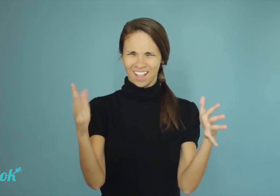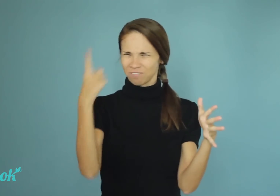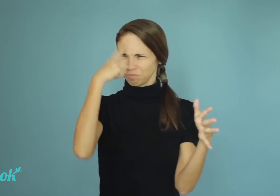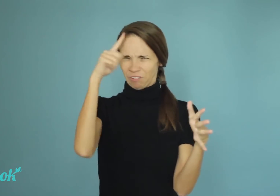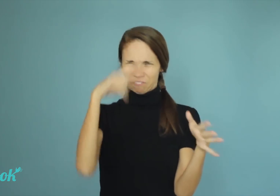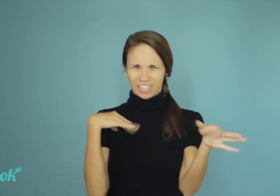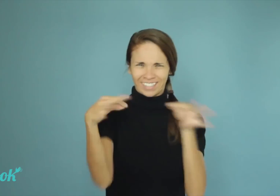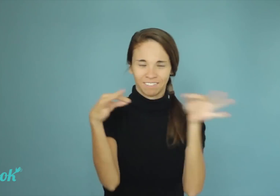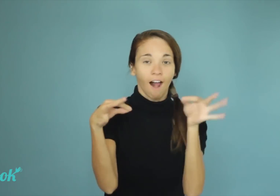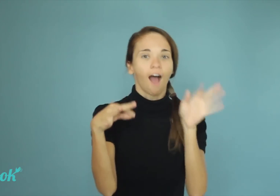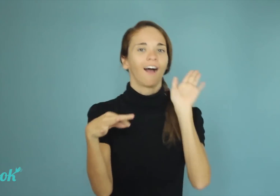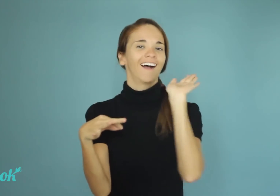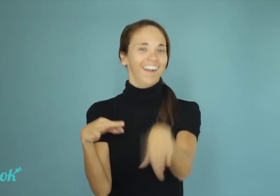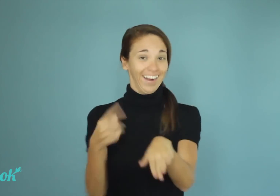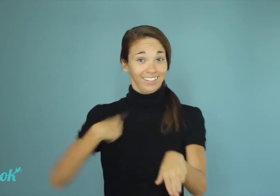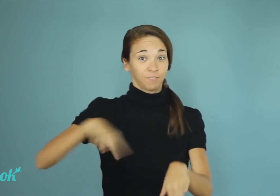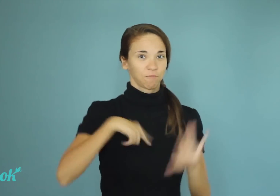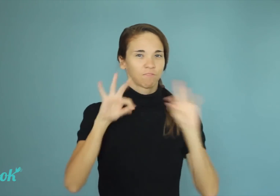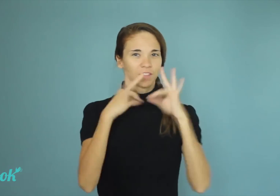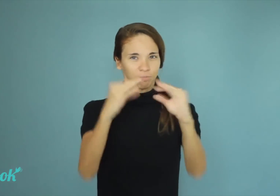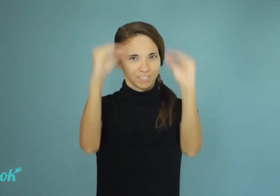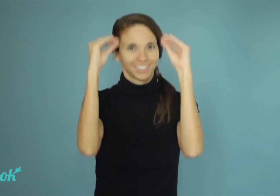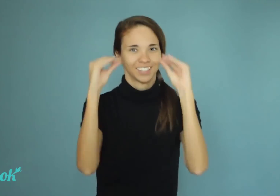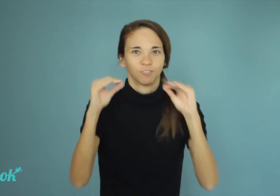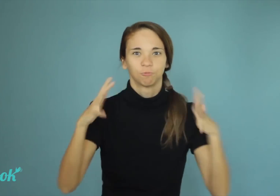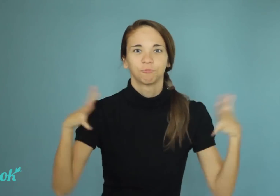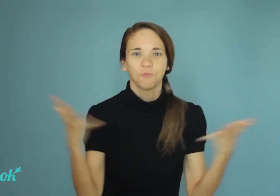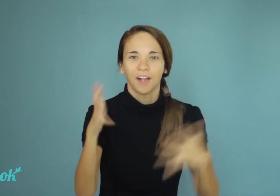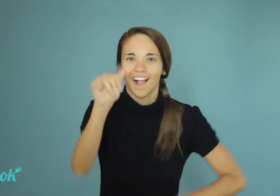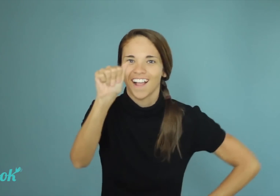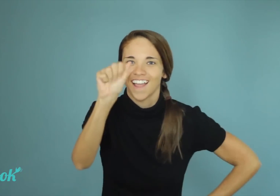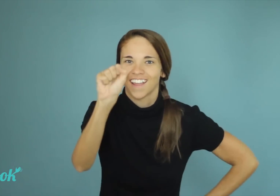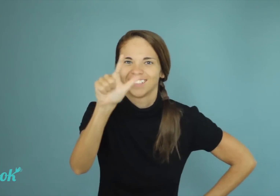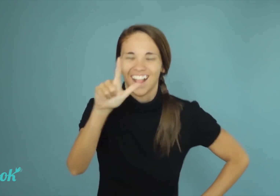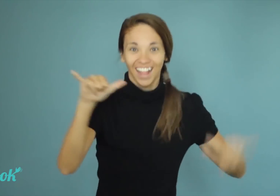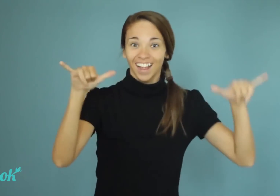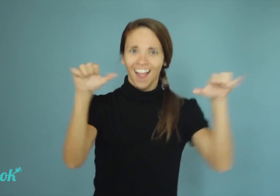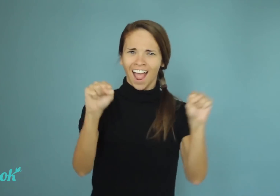That’s because we are a family that teaches american sign language.